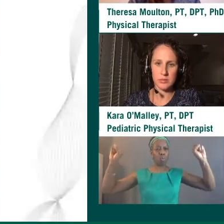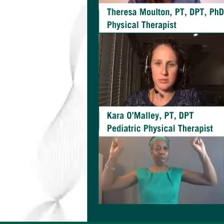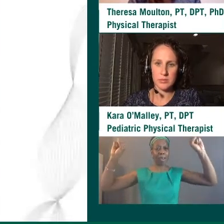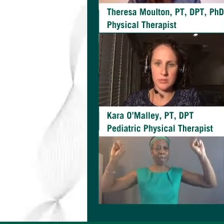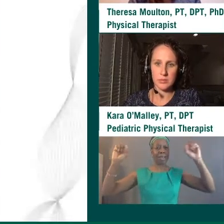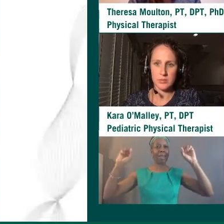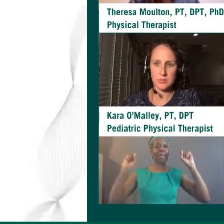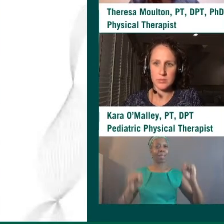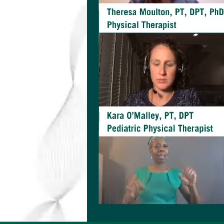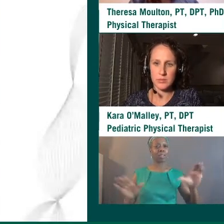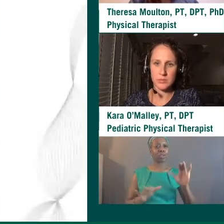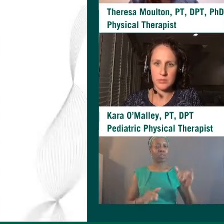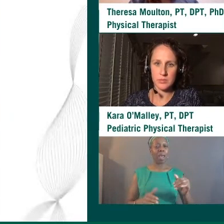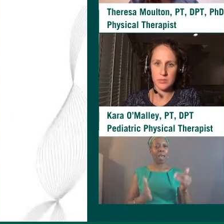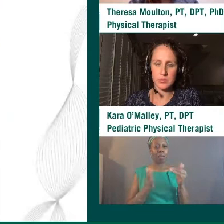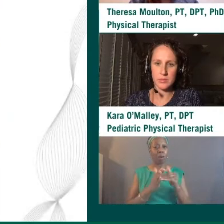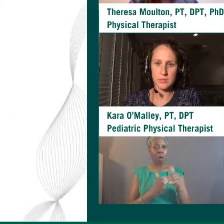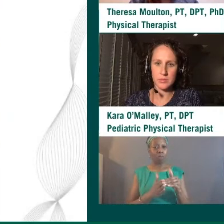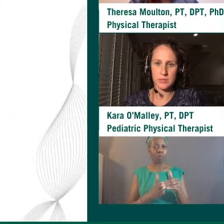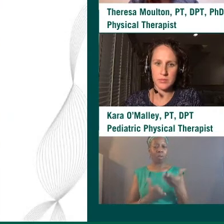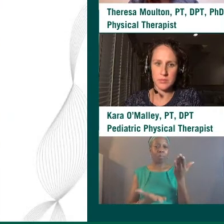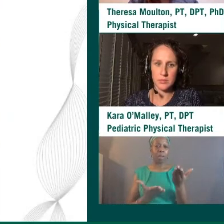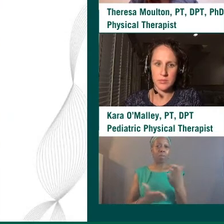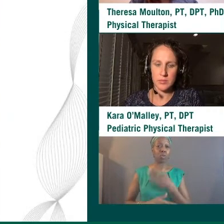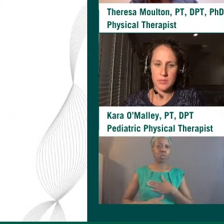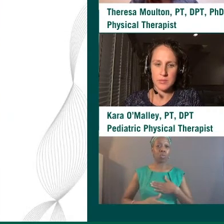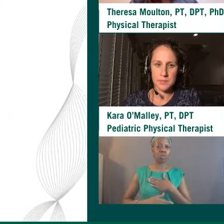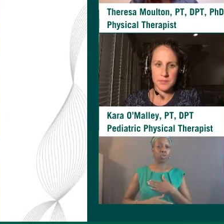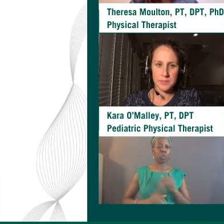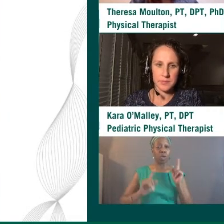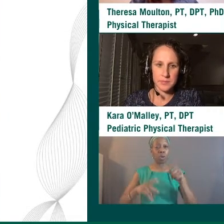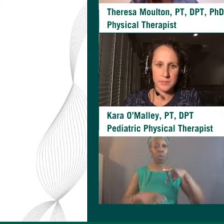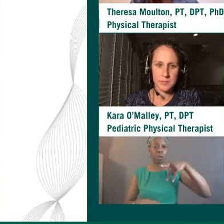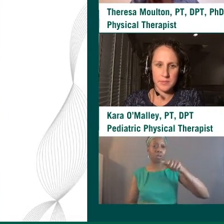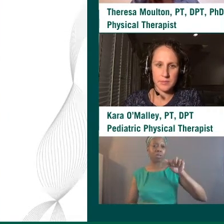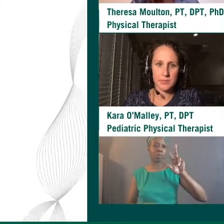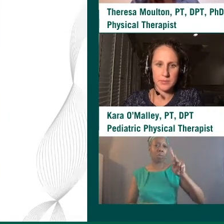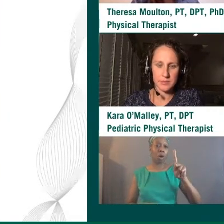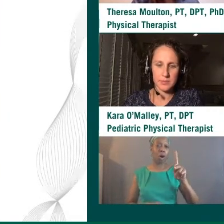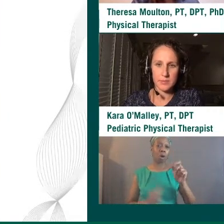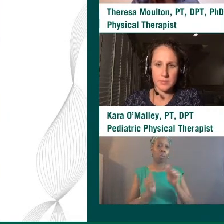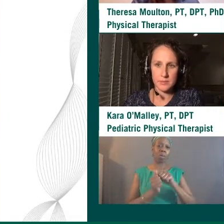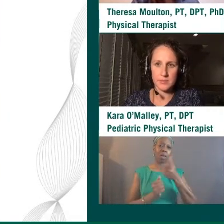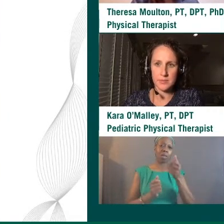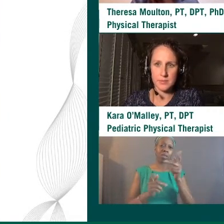So thinking about what you like doing and then what your family likes doing or what your friends like doing